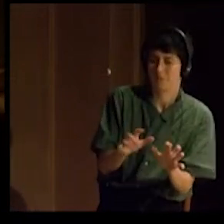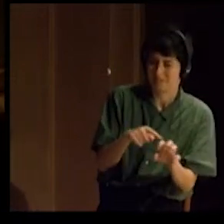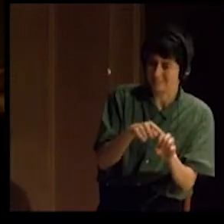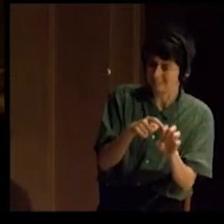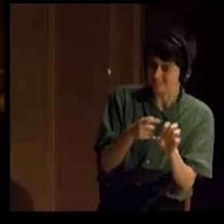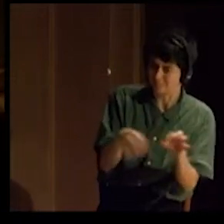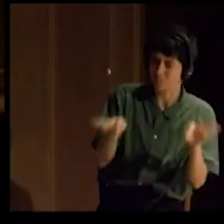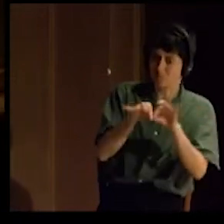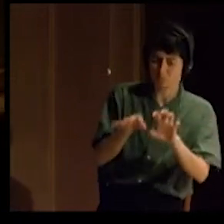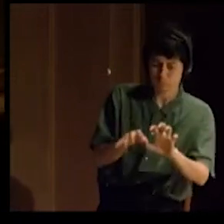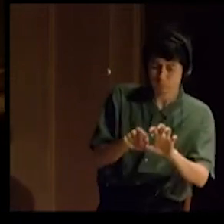Yes.